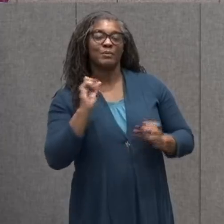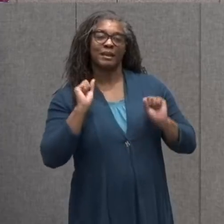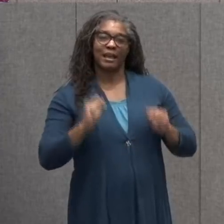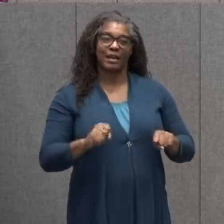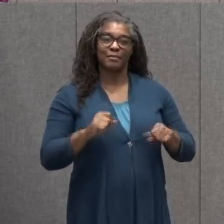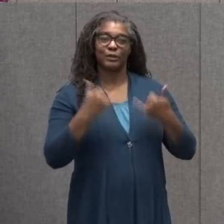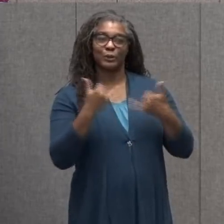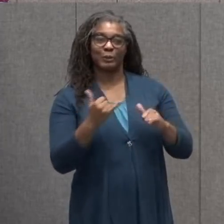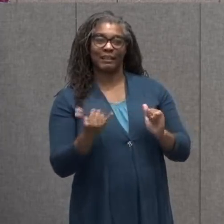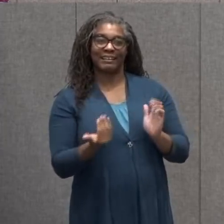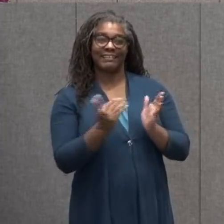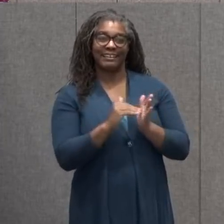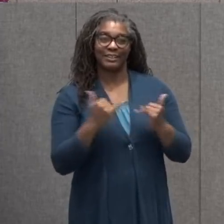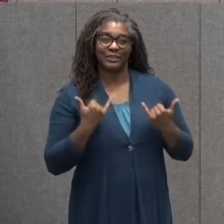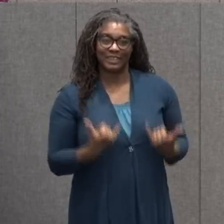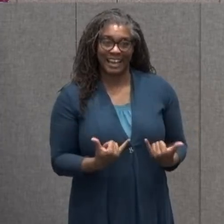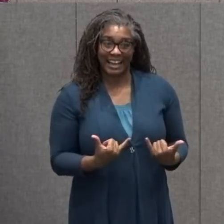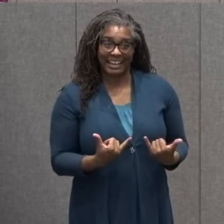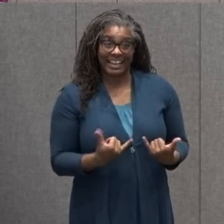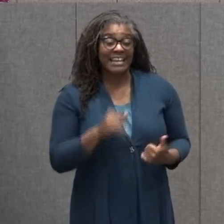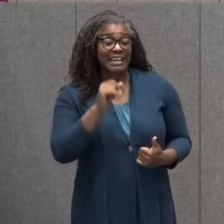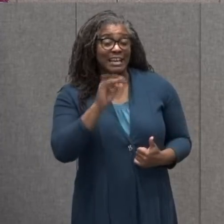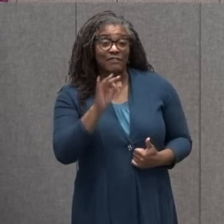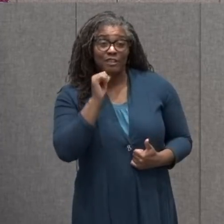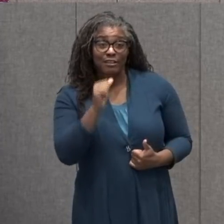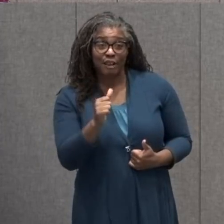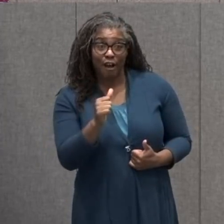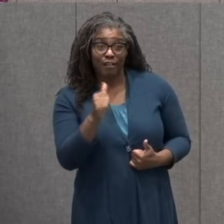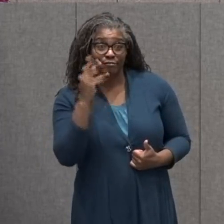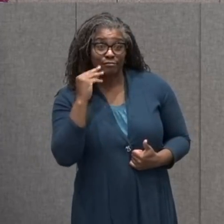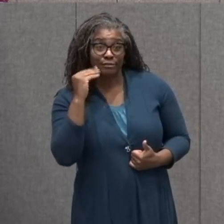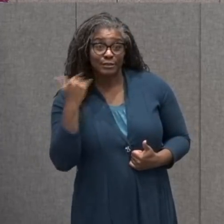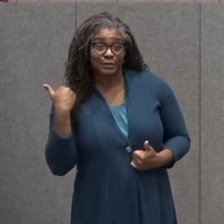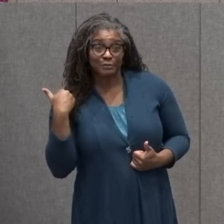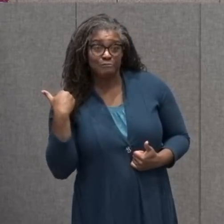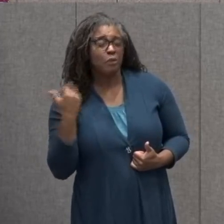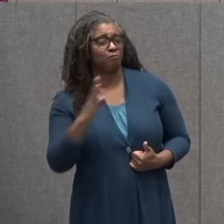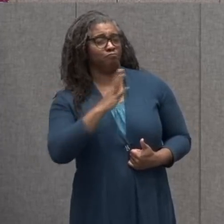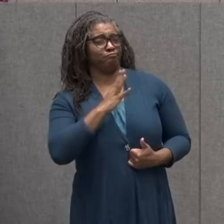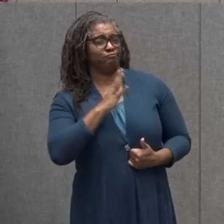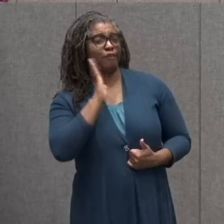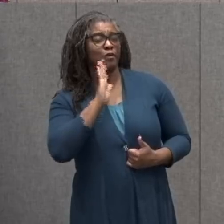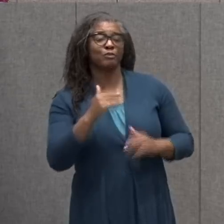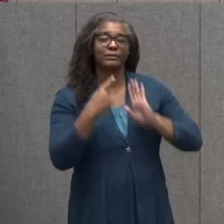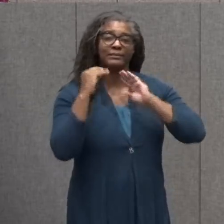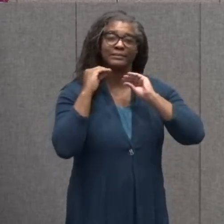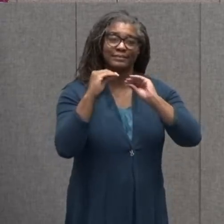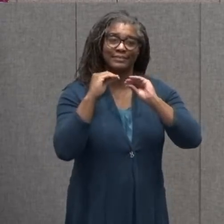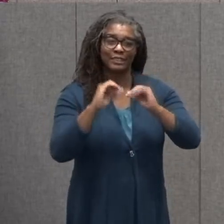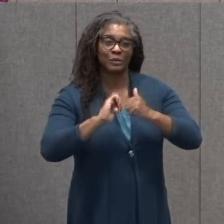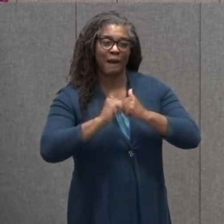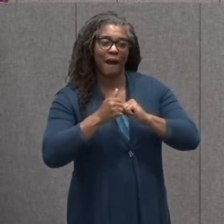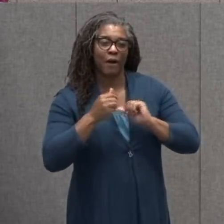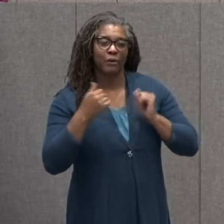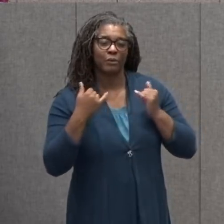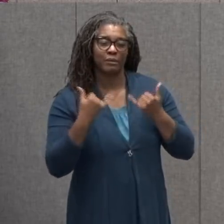'cause we're gonna teach you how to play a new game. Now for vocabulary Pictionary, you don't need very many things.